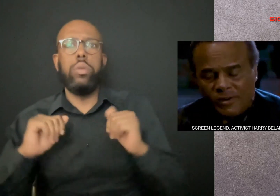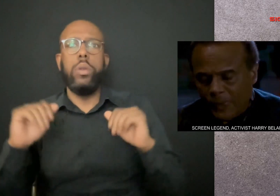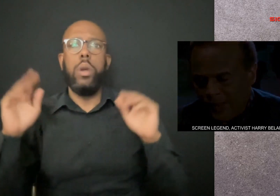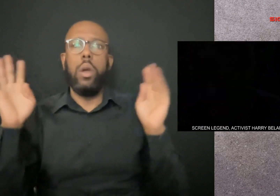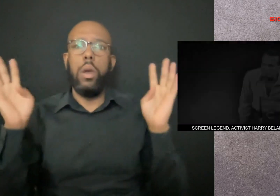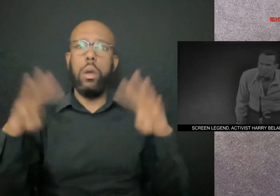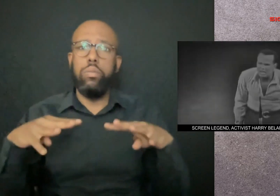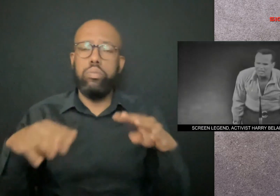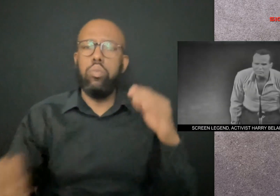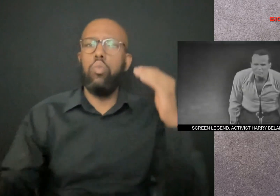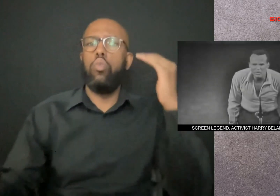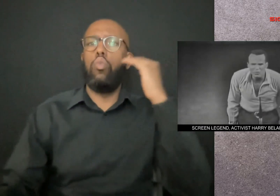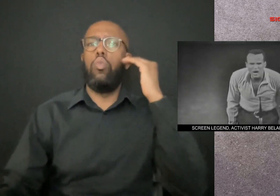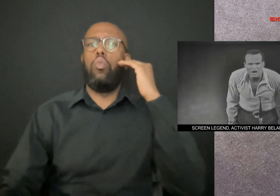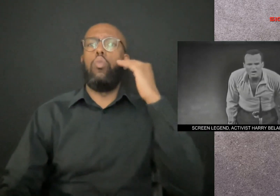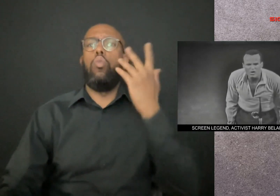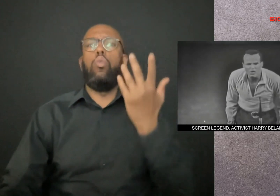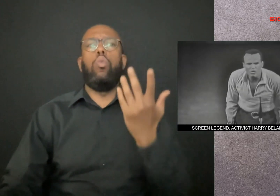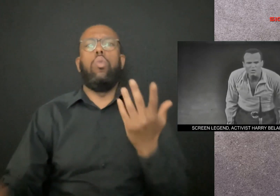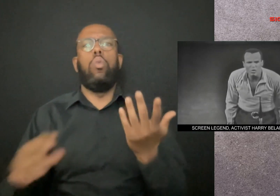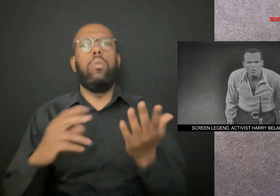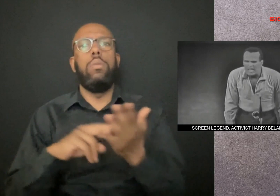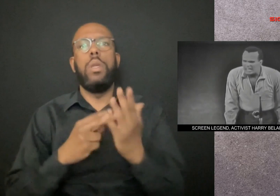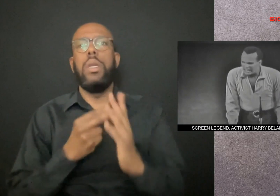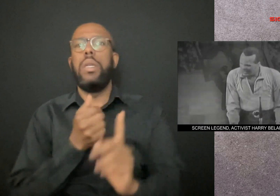although his music and movies gained him fame